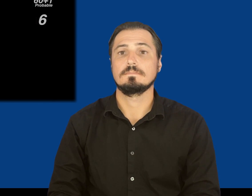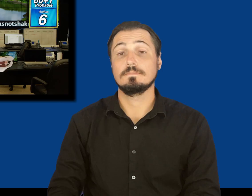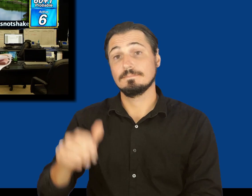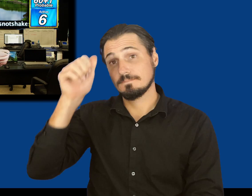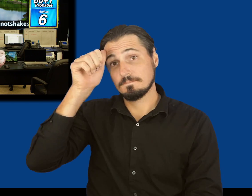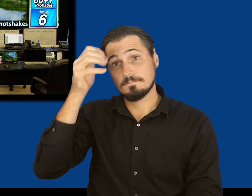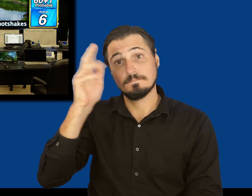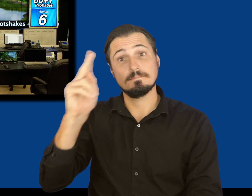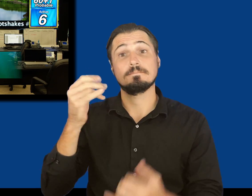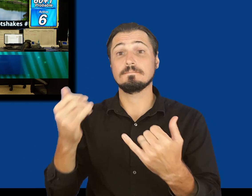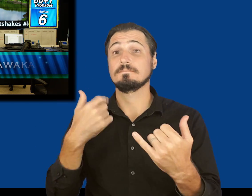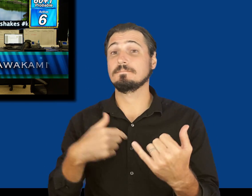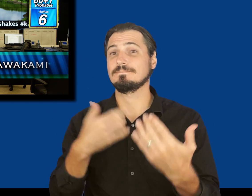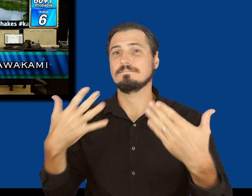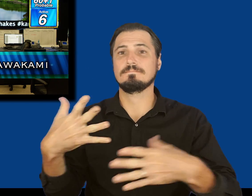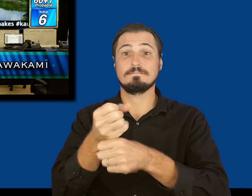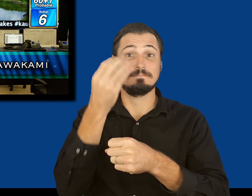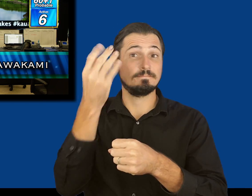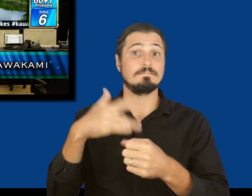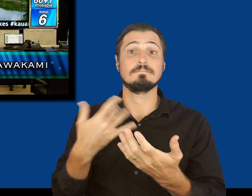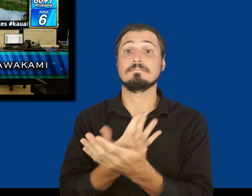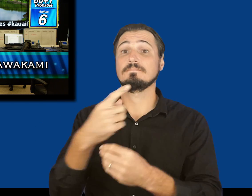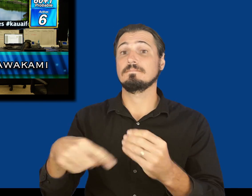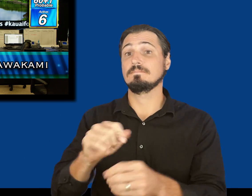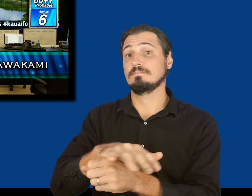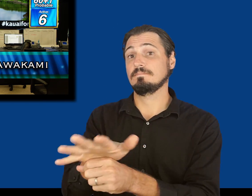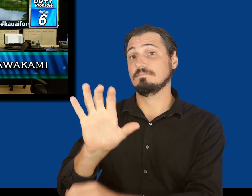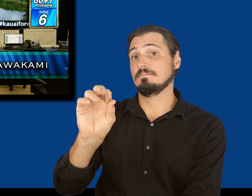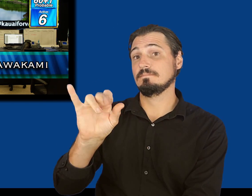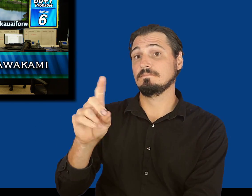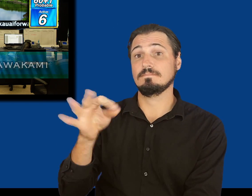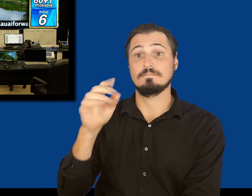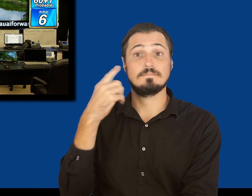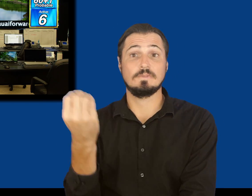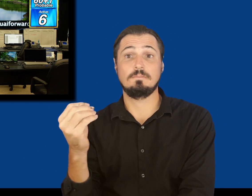Aloha Kaua’i. Here's our covid-19 briefing from Team Kaua’i for Monday November 2nd.